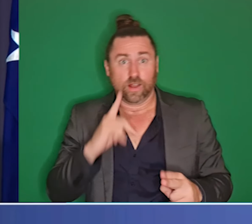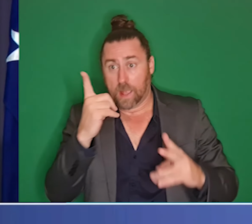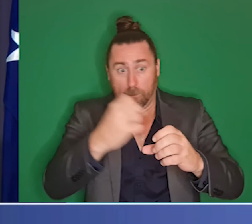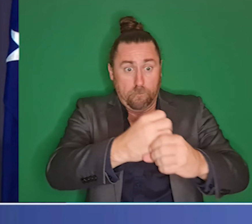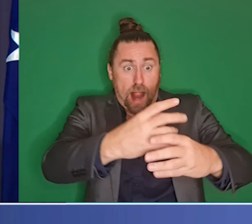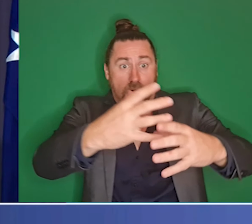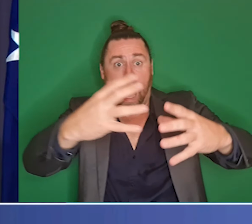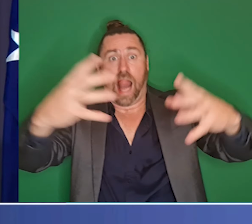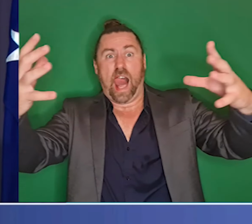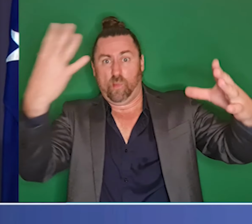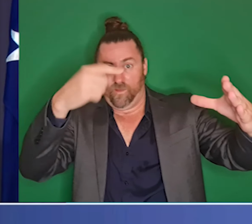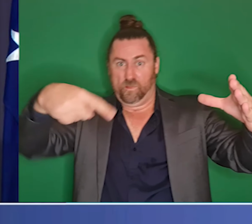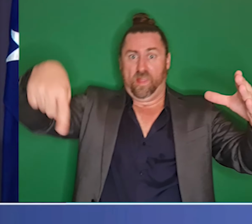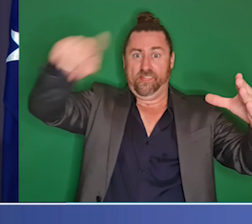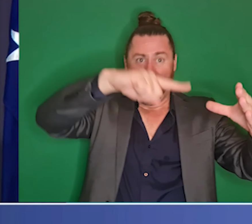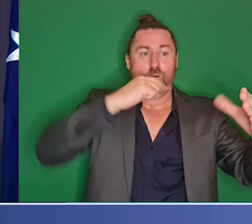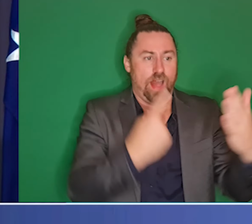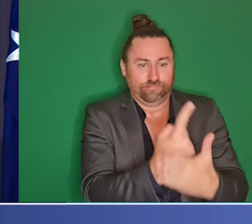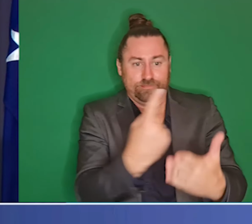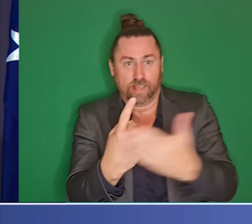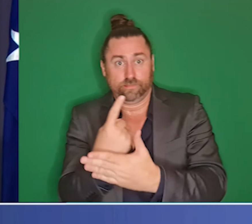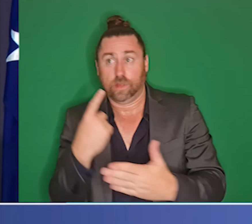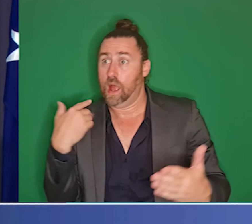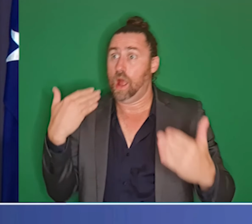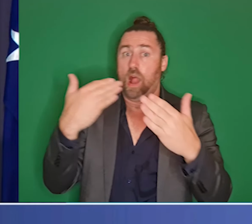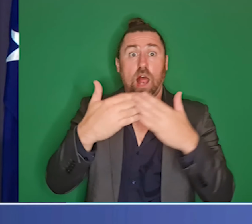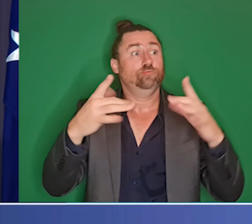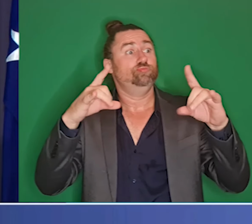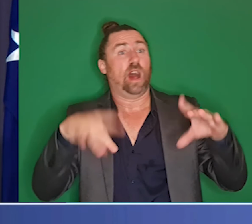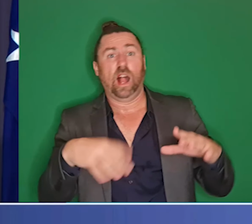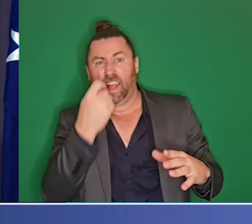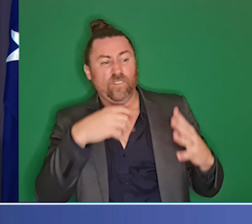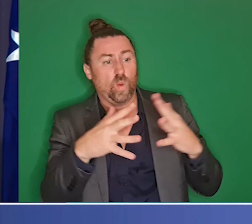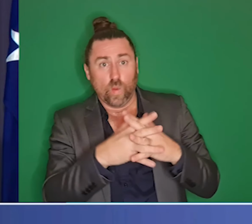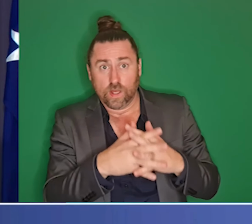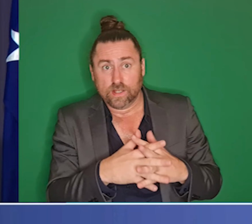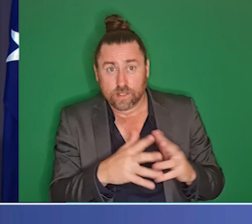we know that there has been a lot of cases in the last few weeks, over a million cases since the beginning of the year.